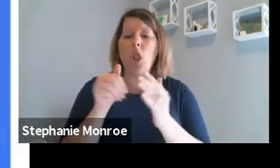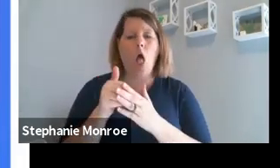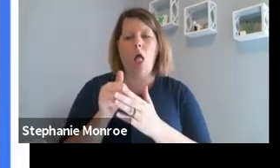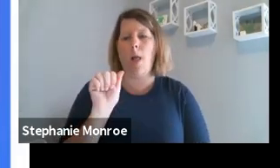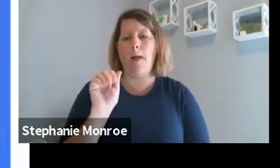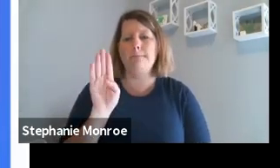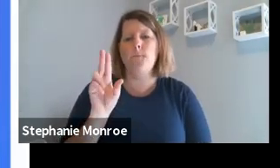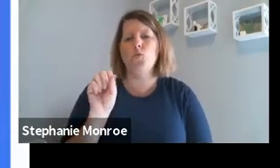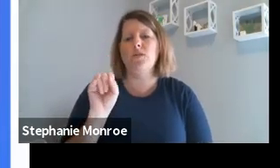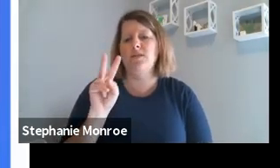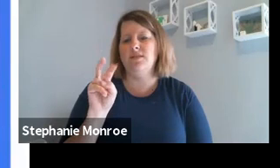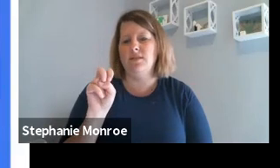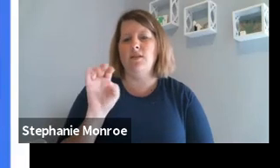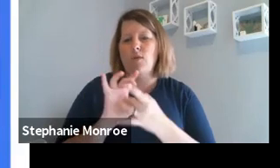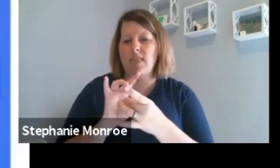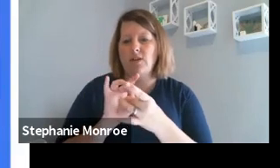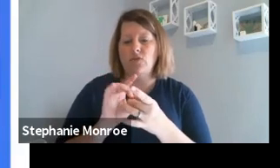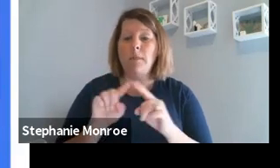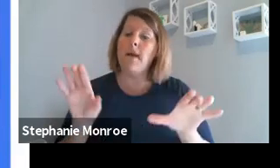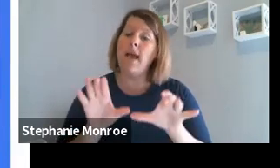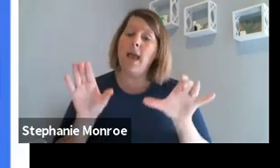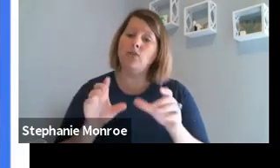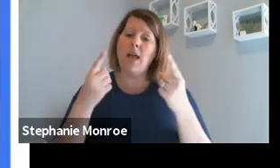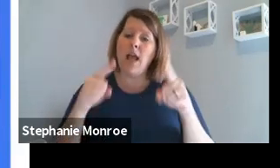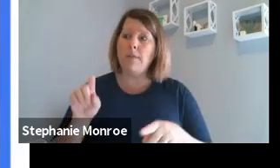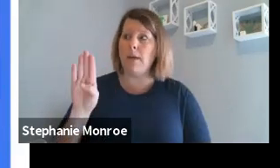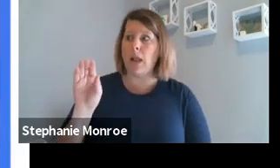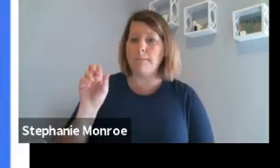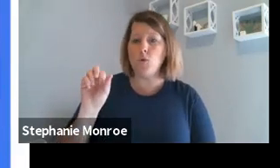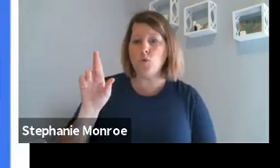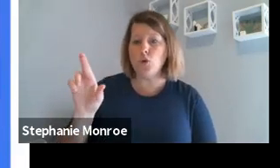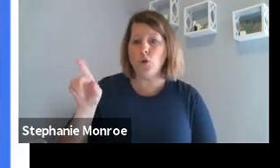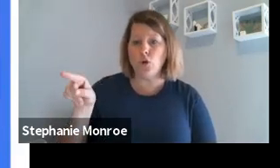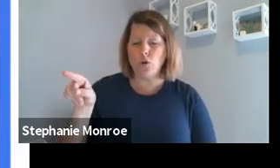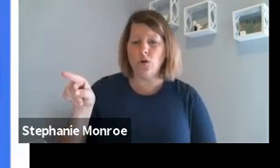But the actions that have been taken by the abuser, would be described